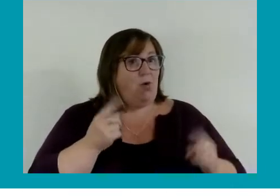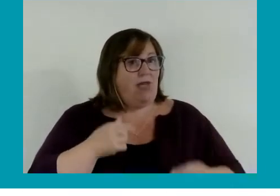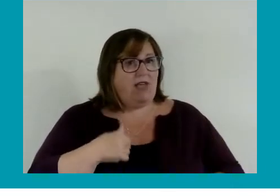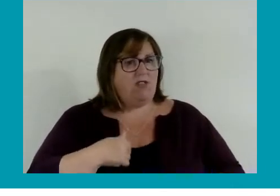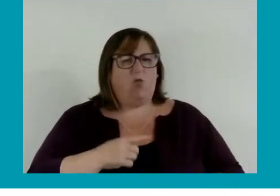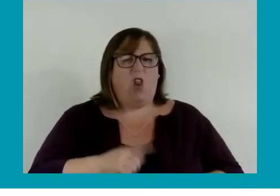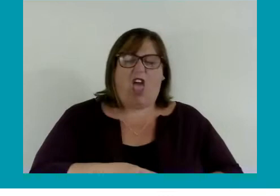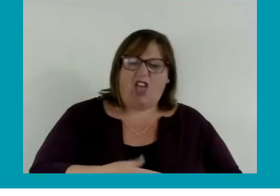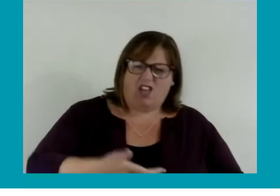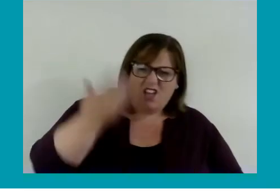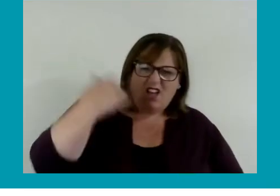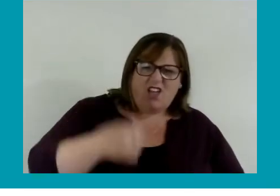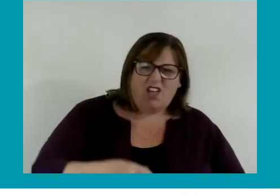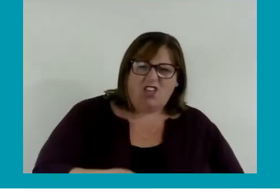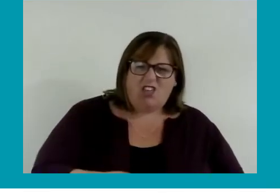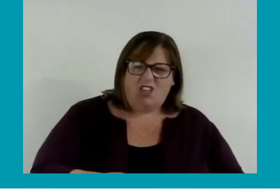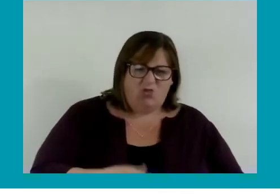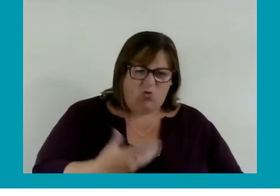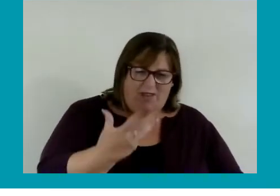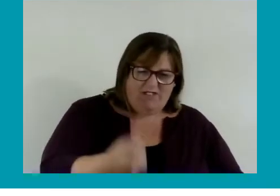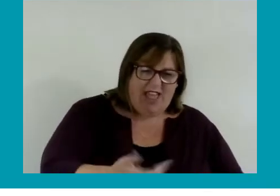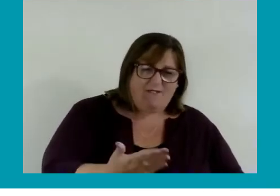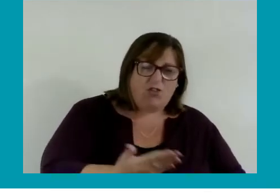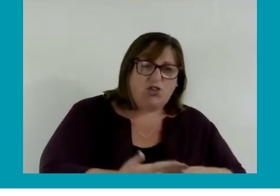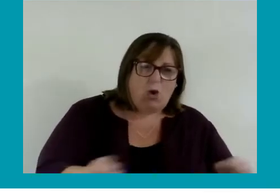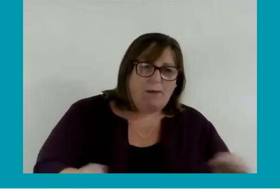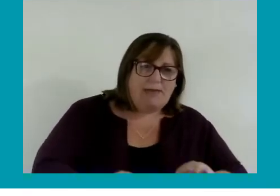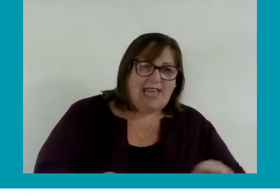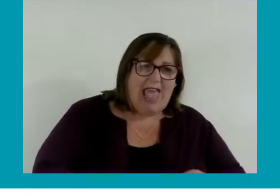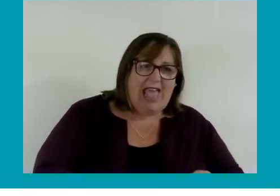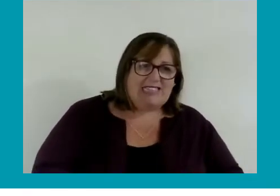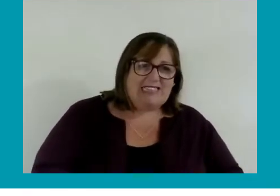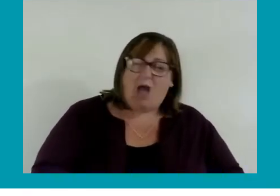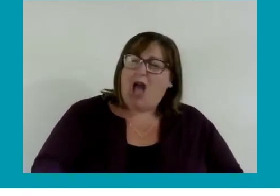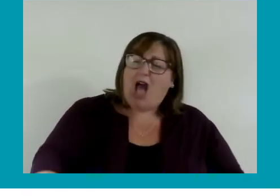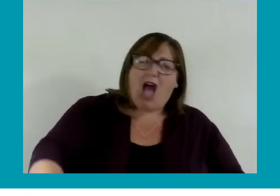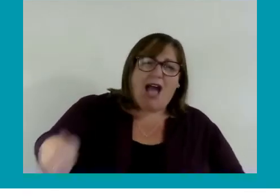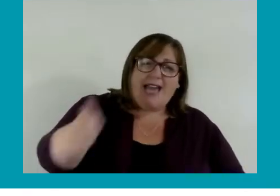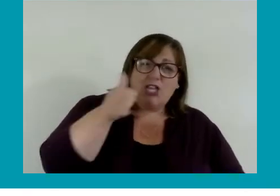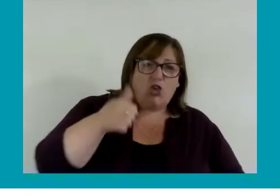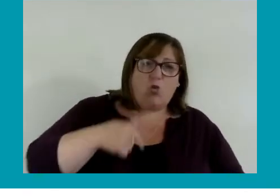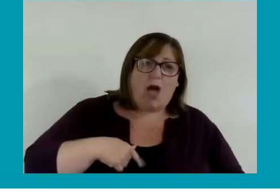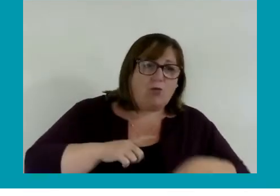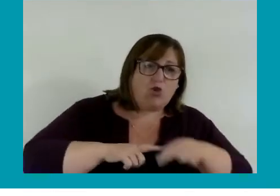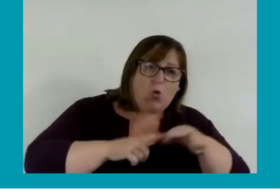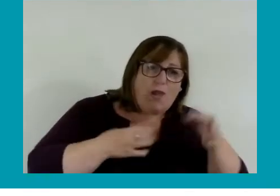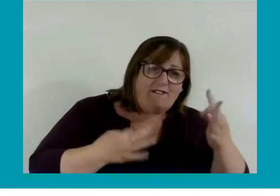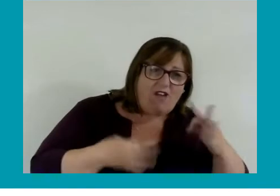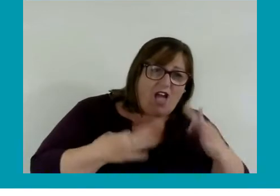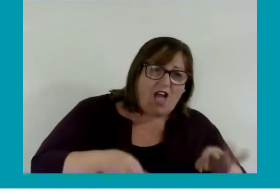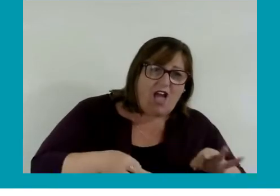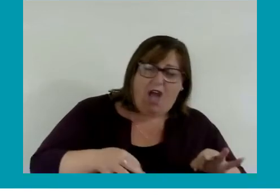how how much i can bring to your organization i'm i'm entitled as a candidate to ask these questions